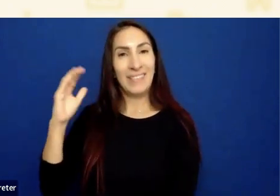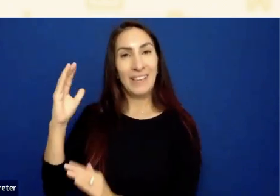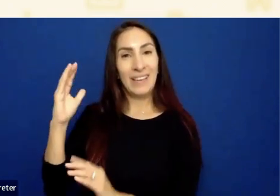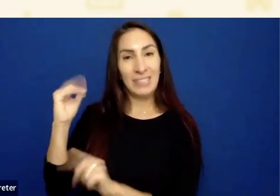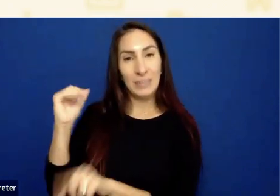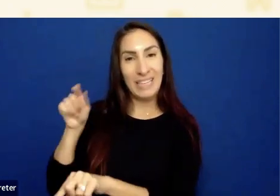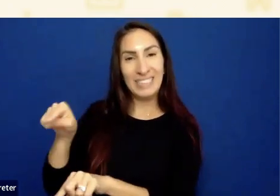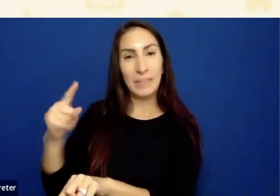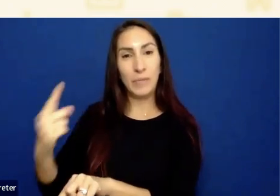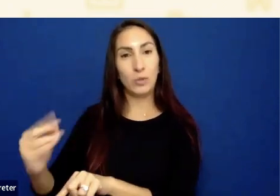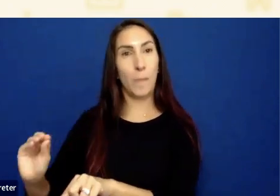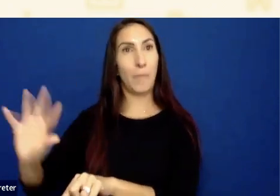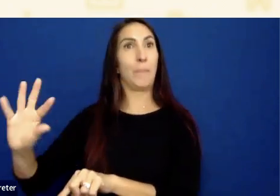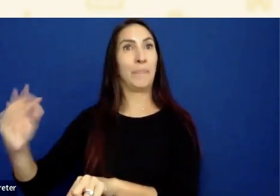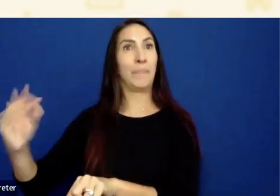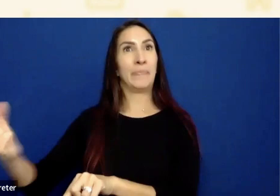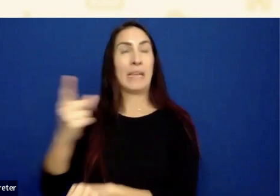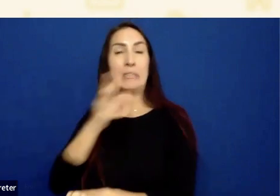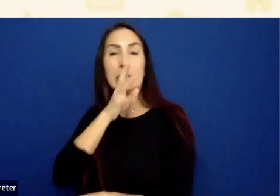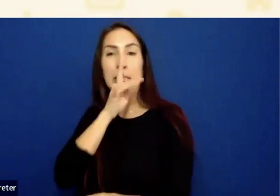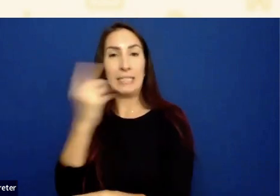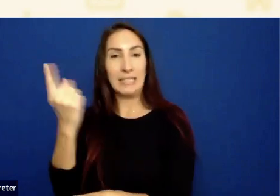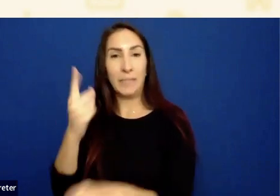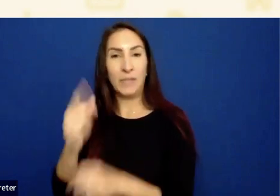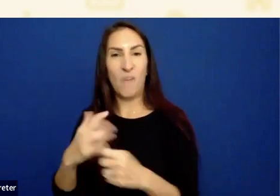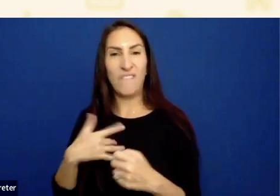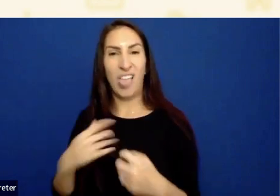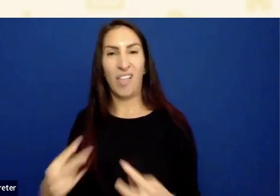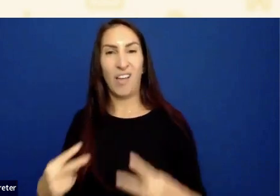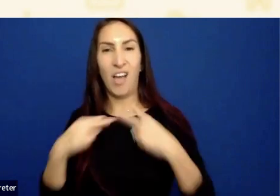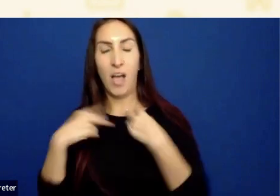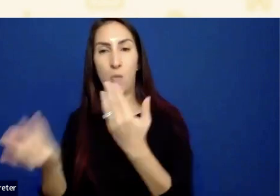So essentially, I would be trapped in that choice.